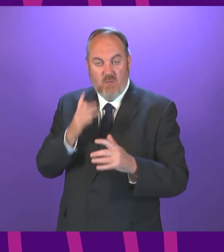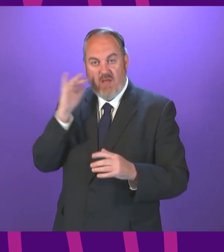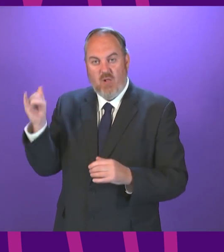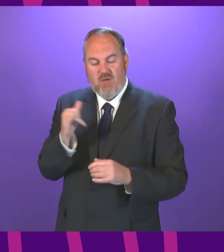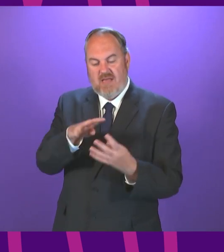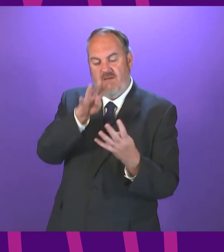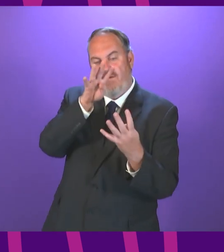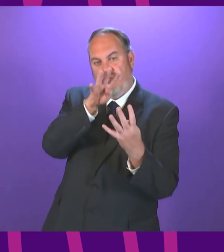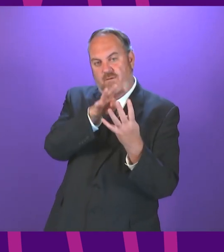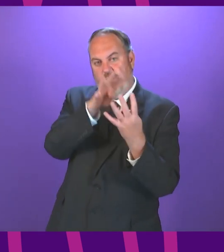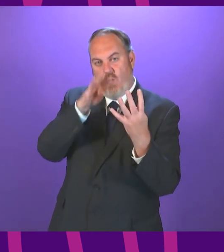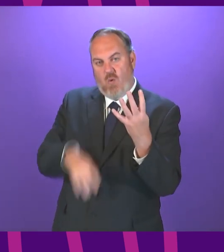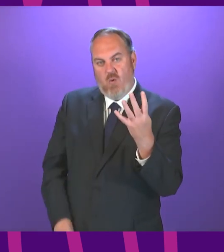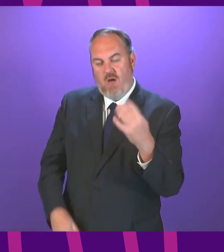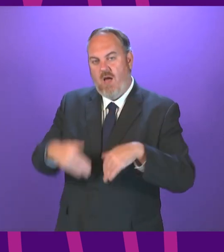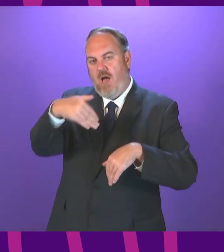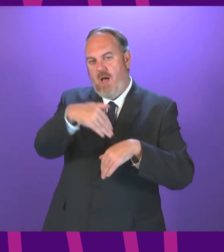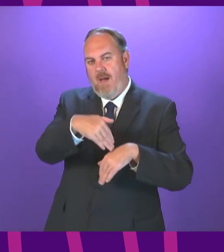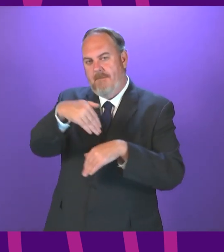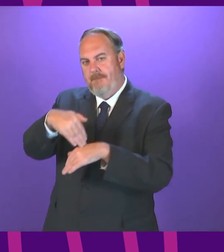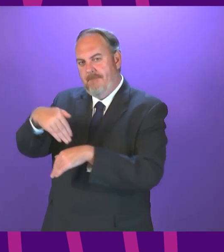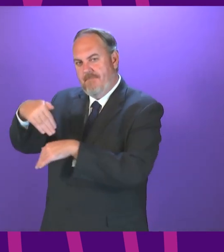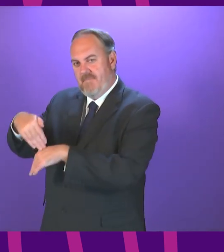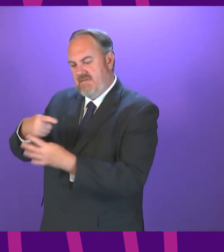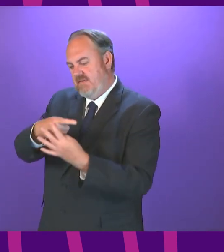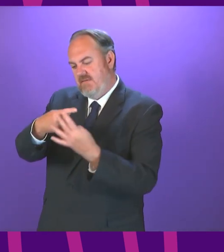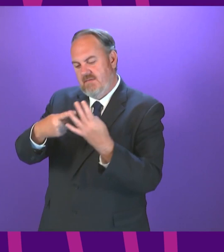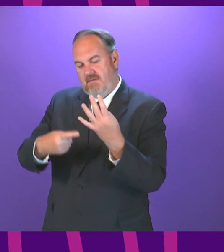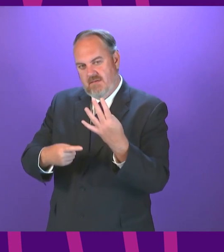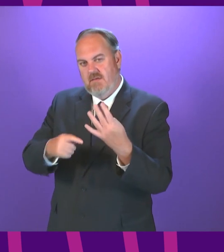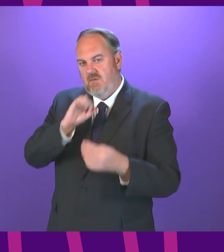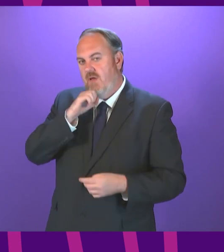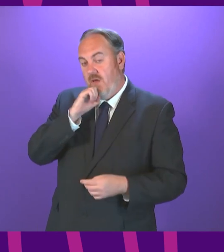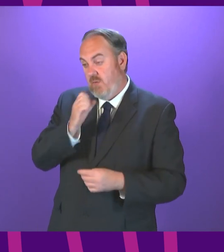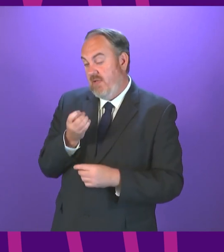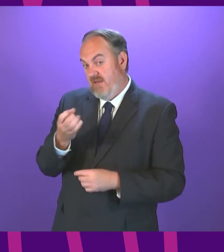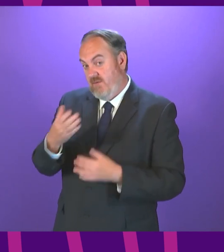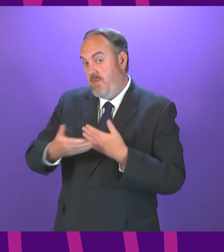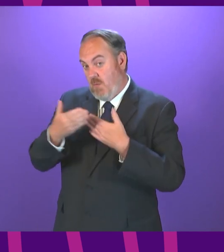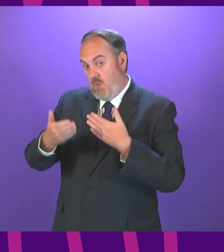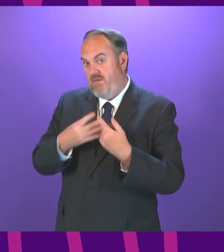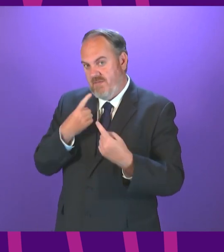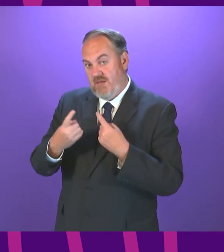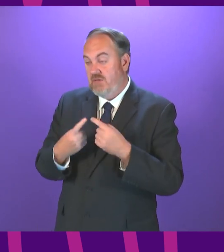processes before we publish any strategic updates. As I said, I will provide detail in writing, because the matter is important.